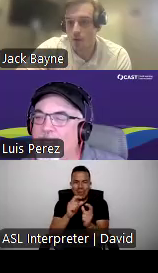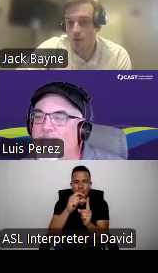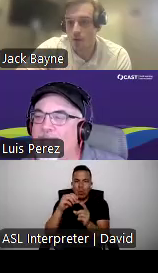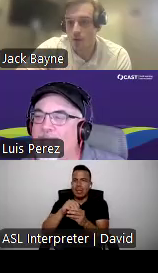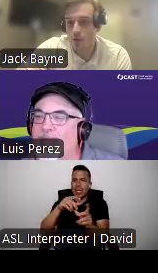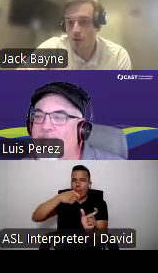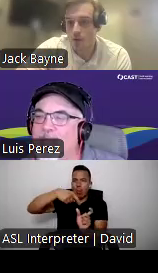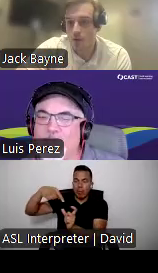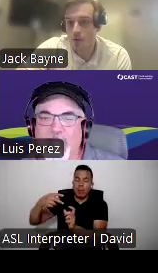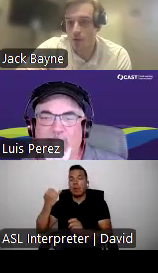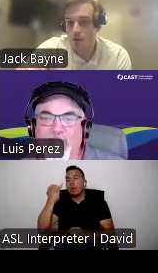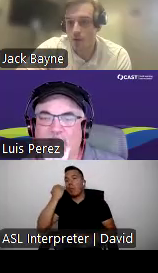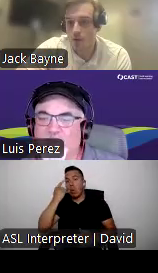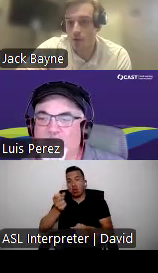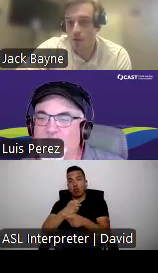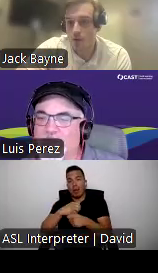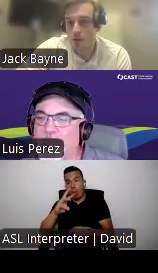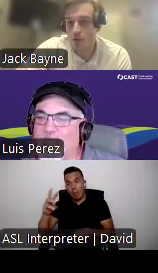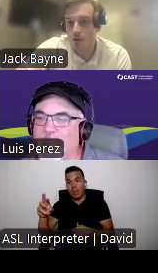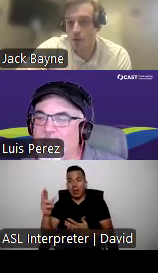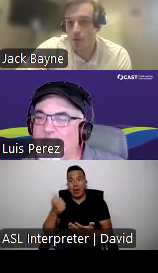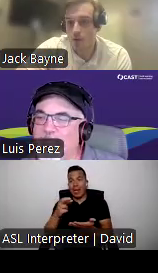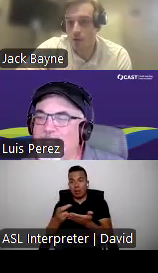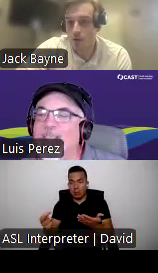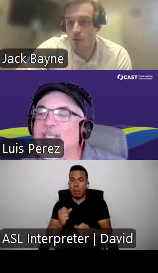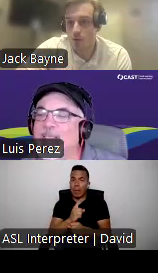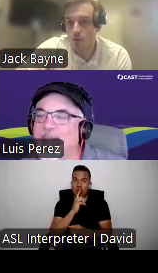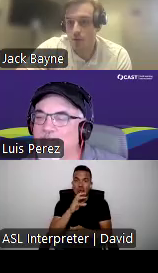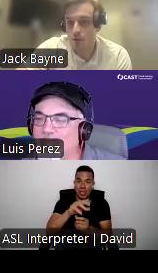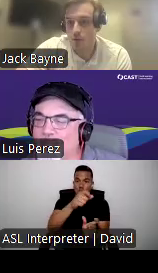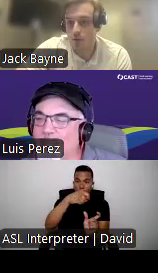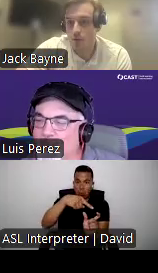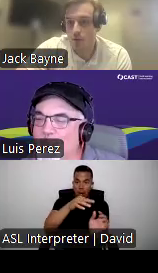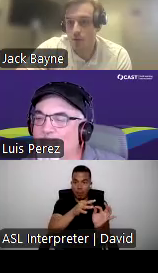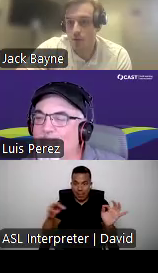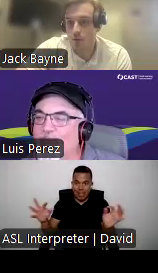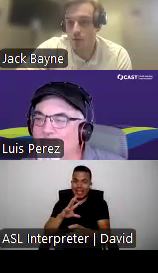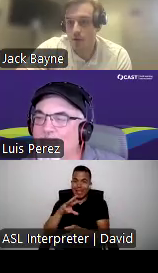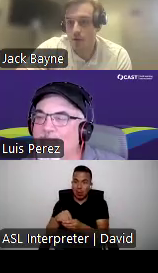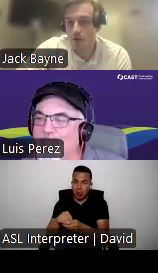kind of resource, make sure that as part of the prompt you include, "Refer to the Web Content